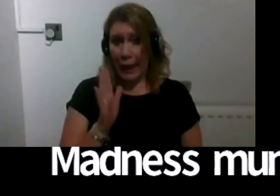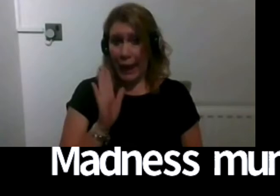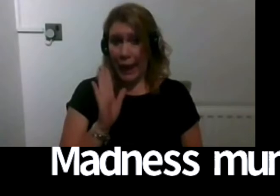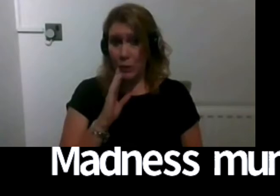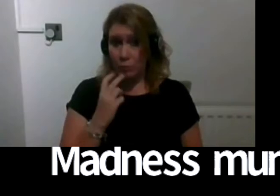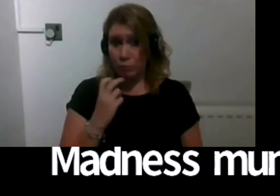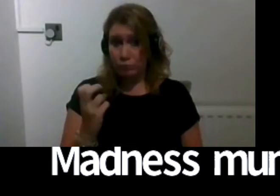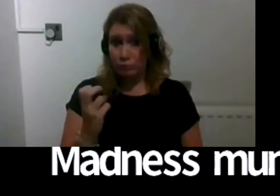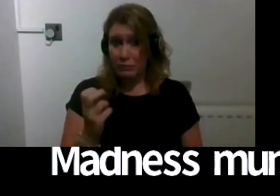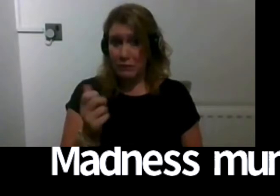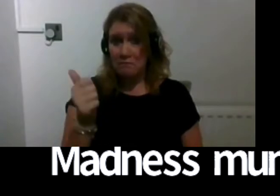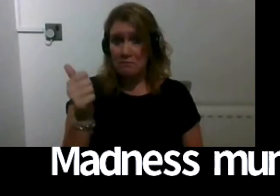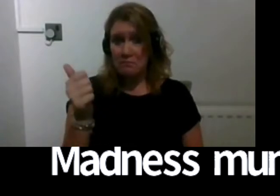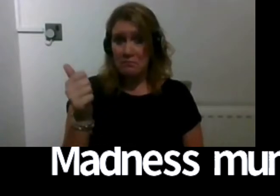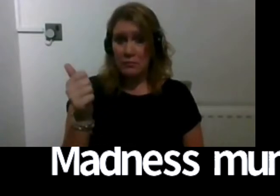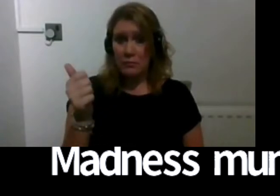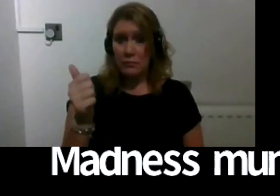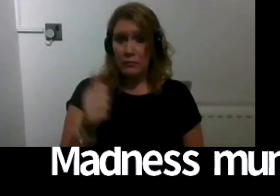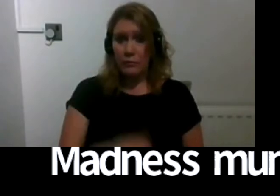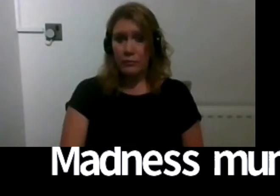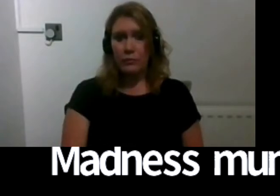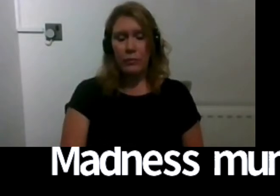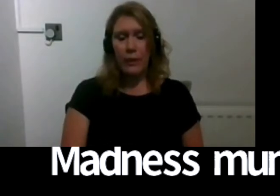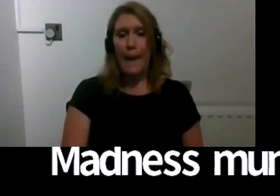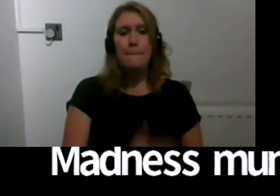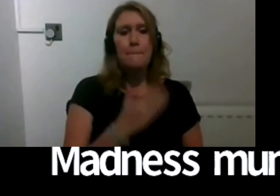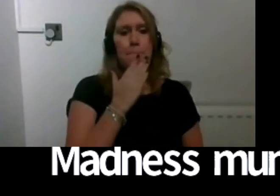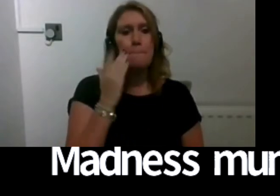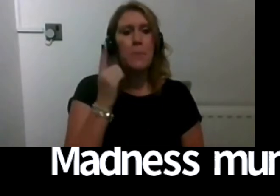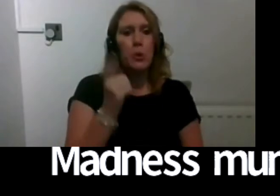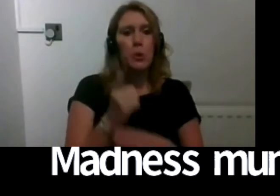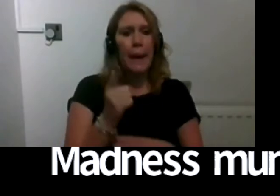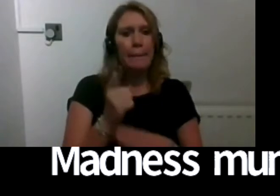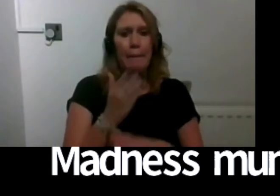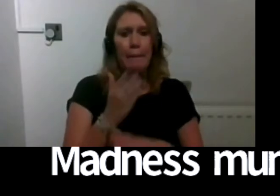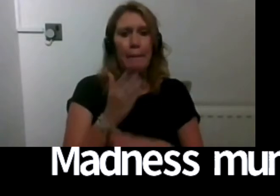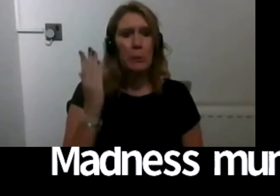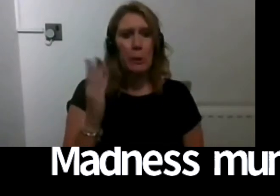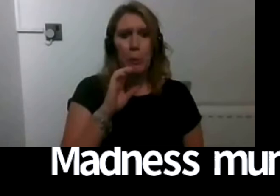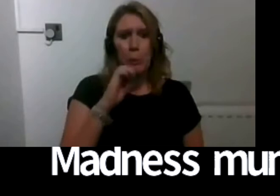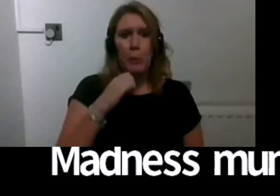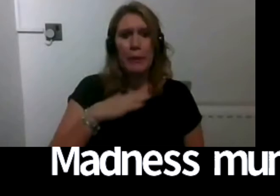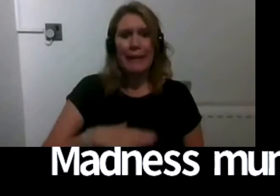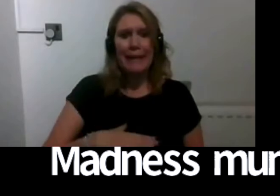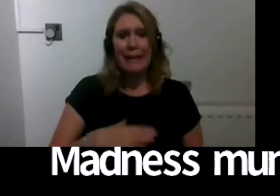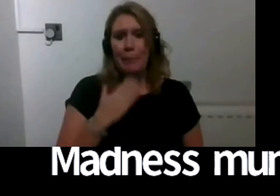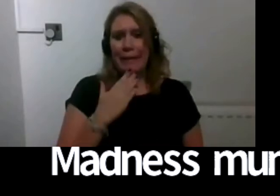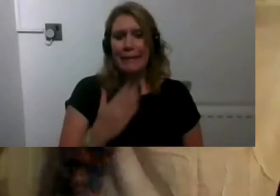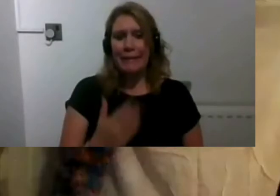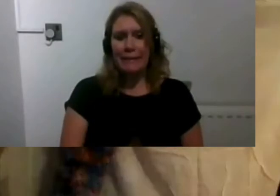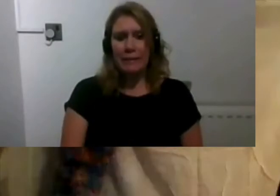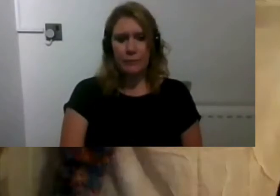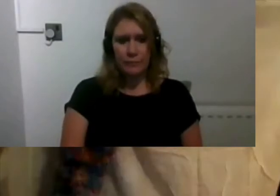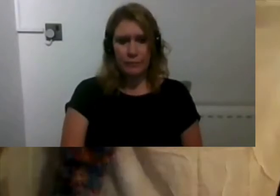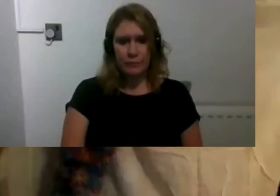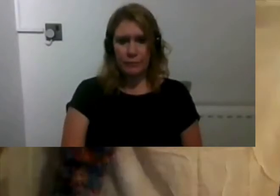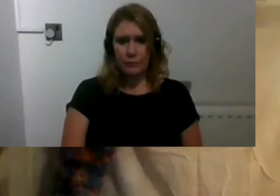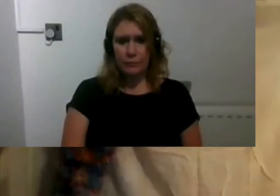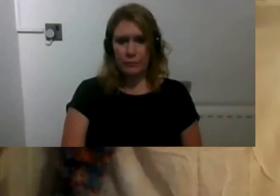We don't have a camera on yet Michelle, which we will need for access. Are you able to switch the camera on.